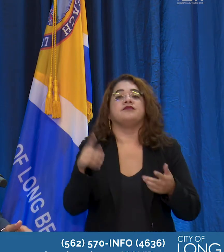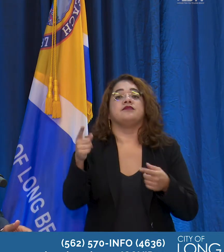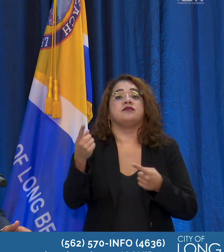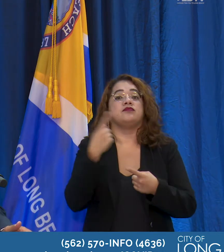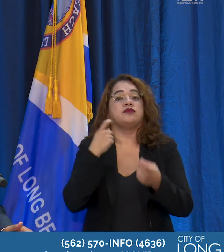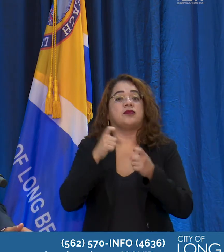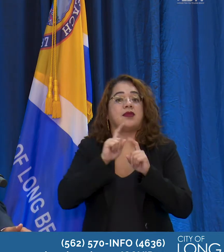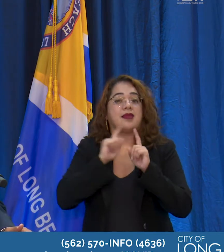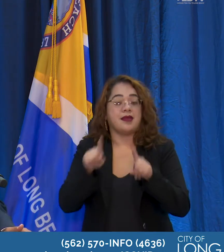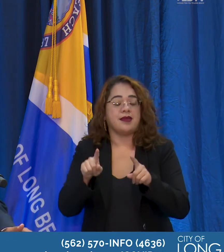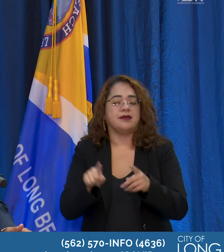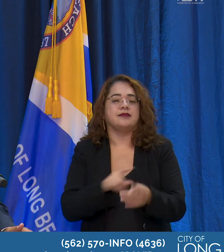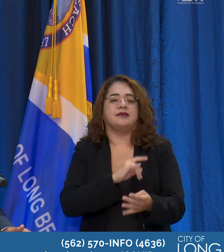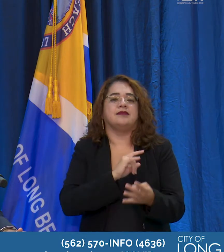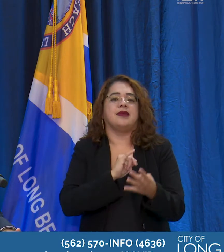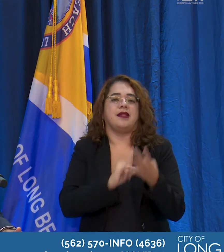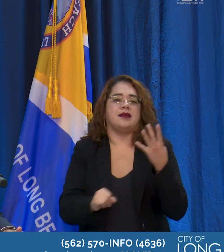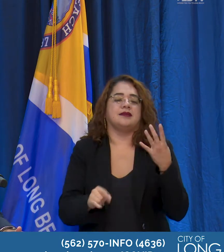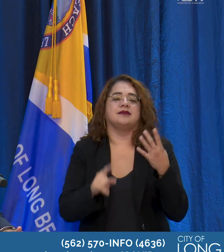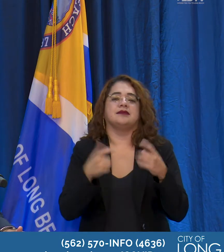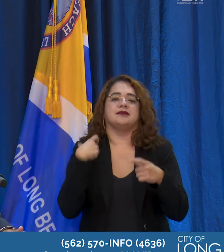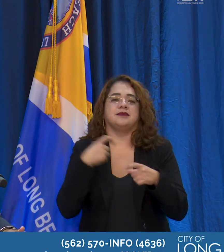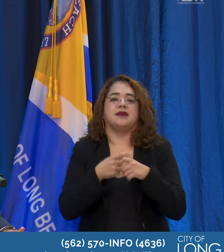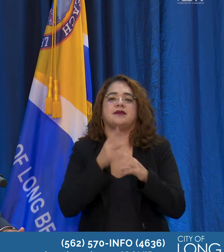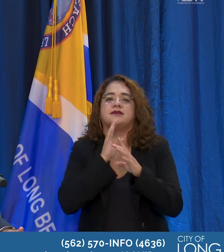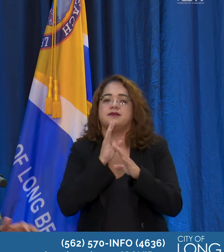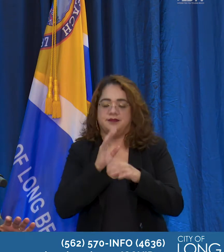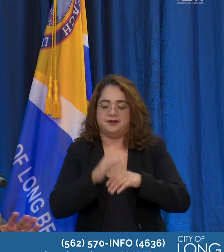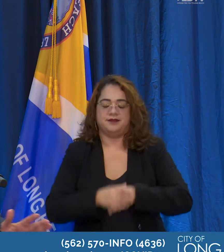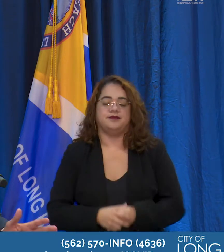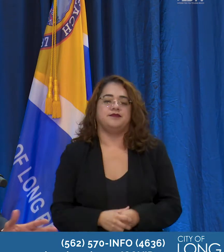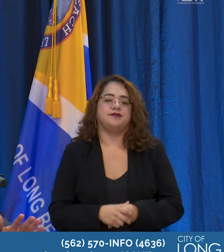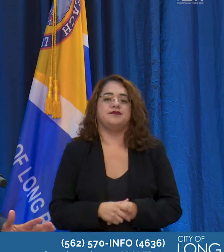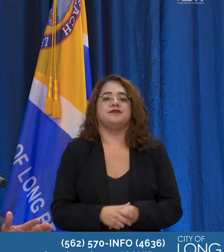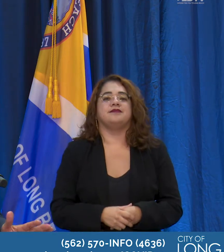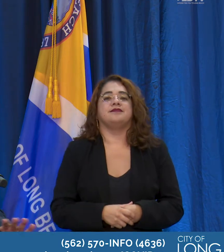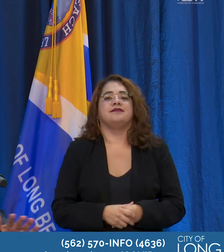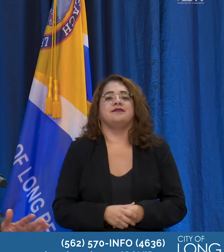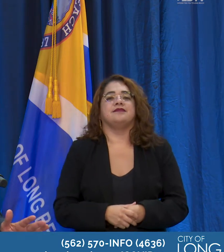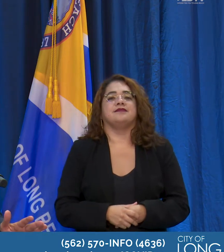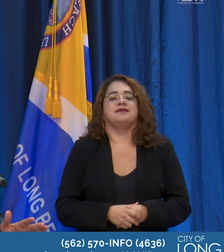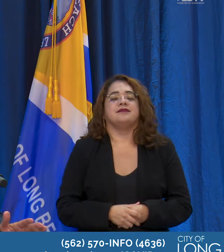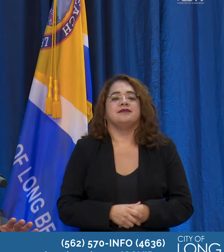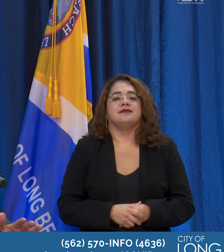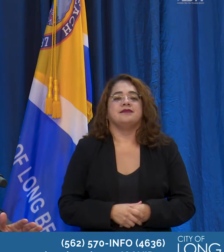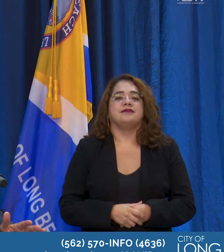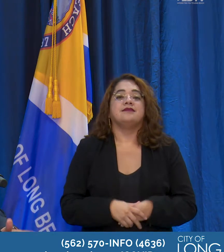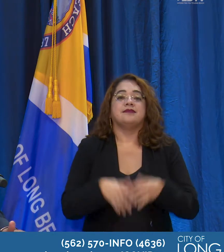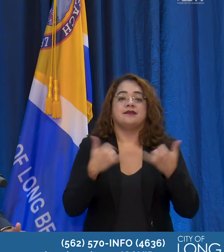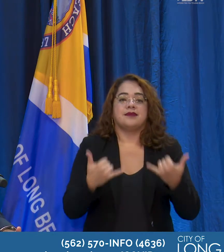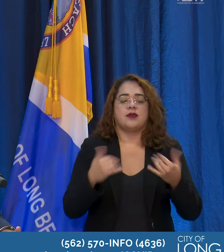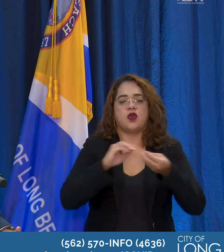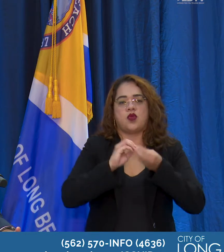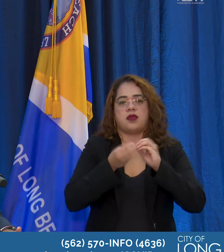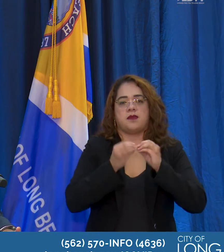will also be doing her update for us as well. So let me begin by just providing some, some numbers and then we have a lot of